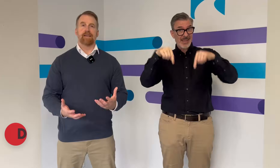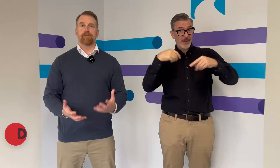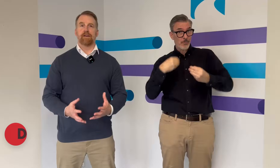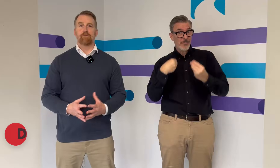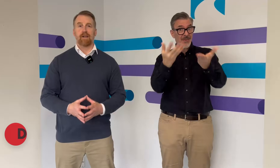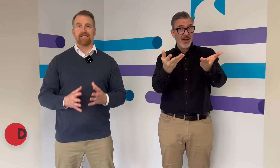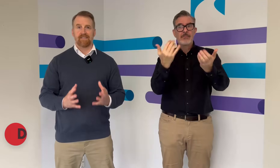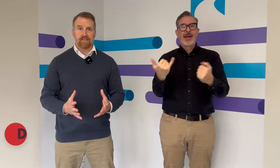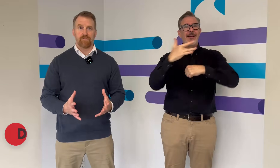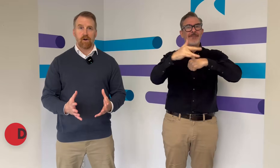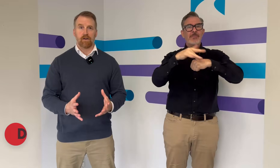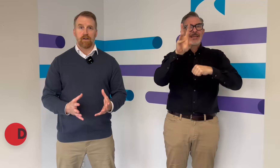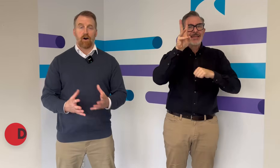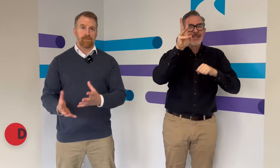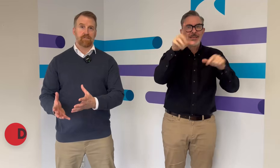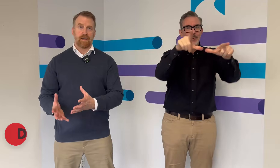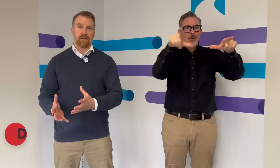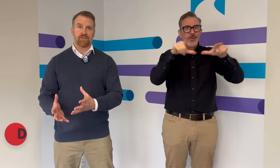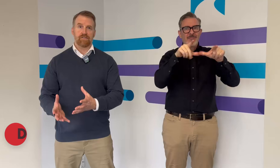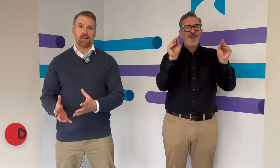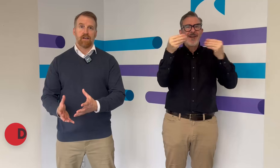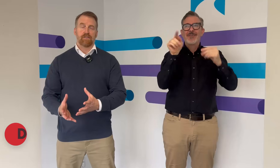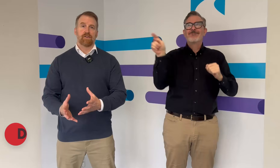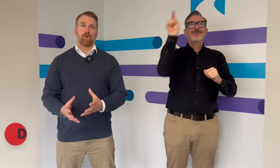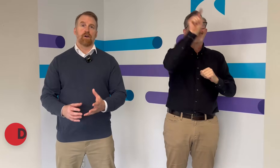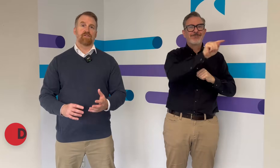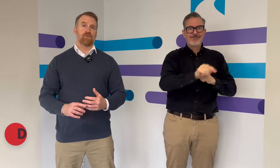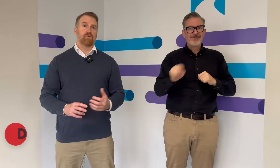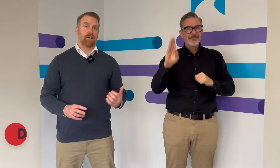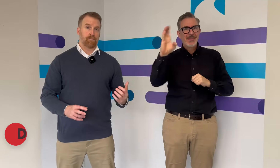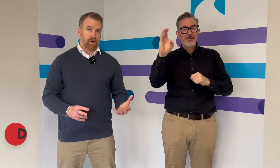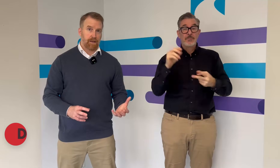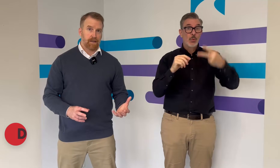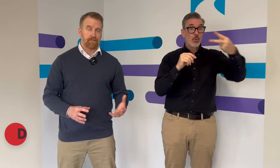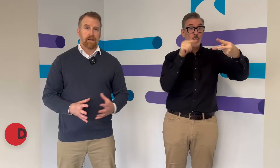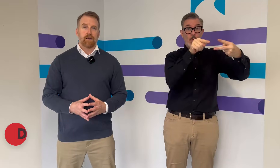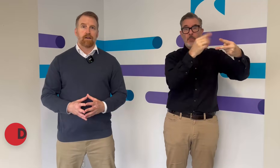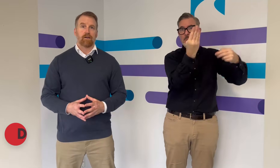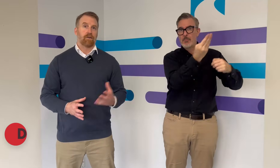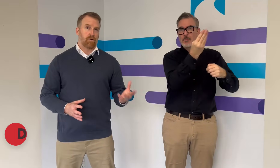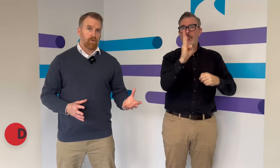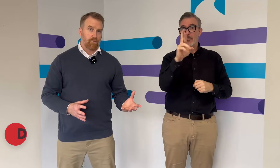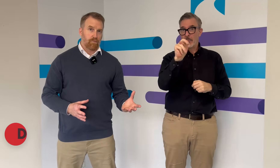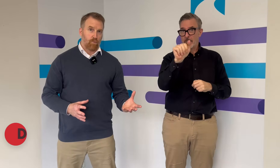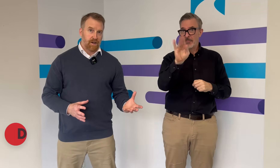This new service offered at ICBC is available at six of our office locations. So two in Burnaby,